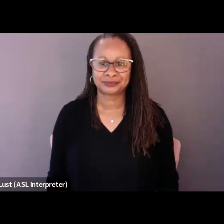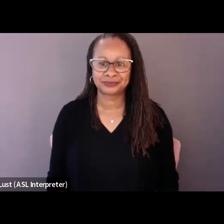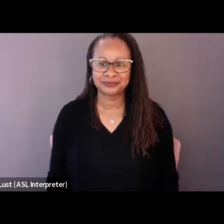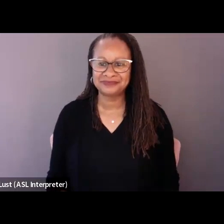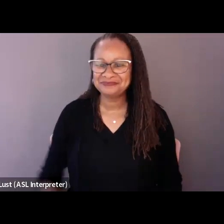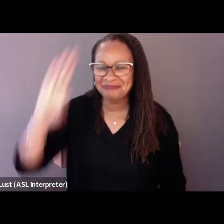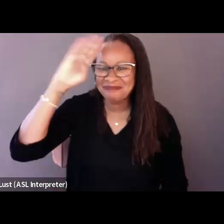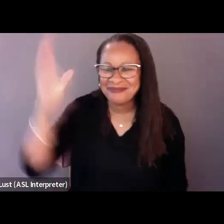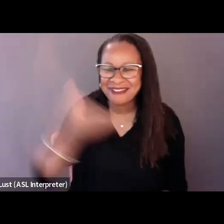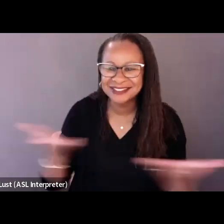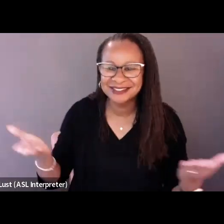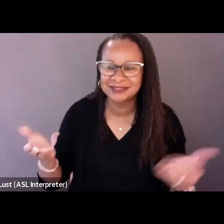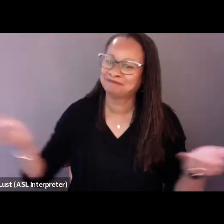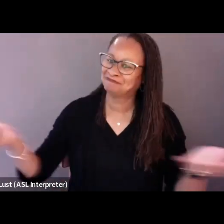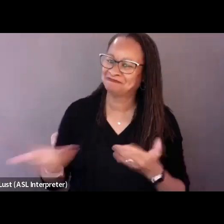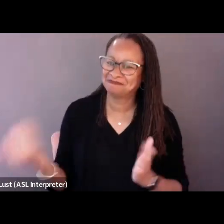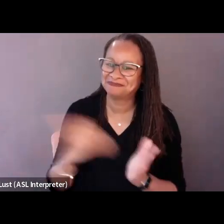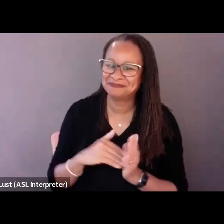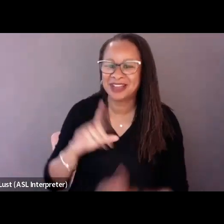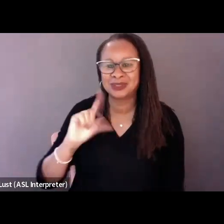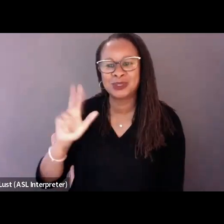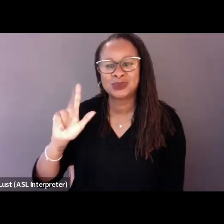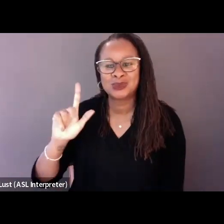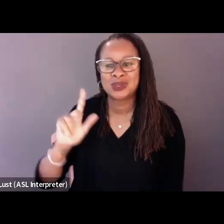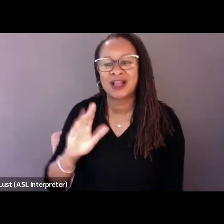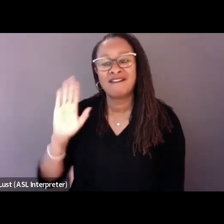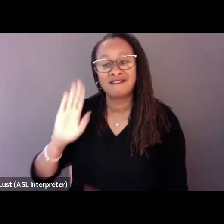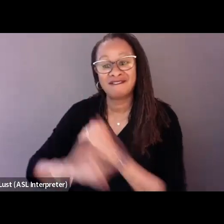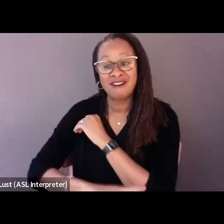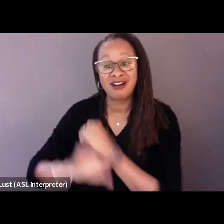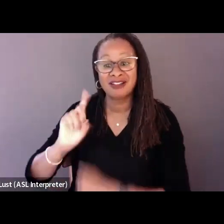Hello, everyone. Welcome to another 2023 FallDocs screening.